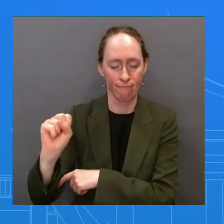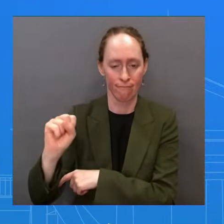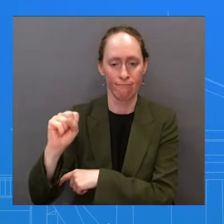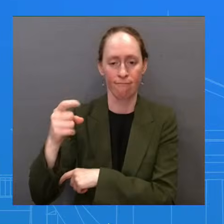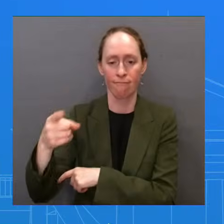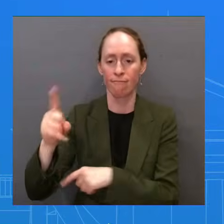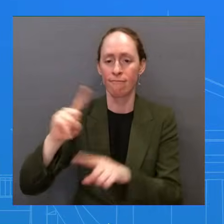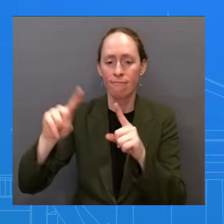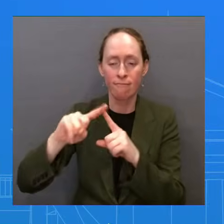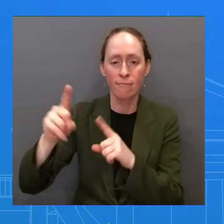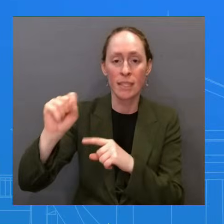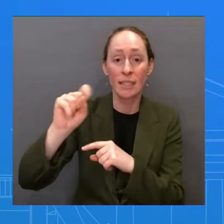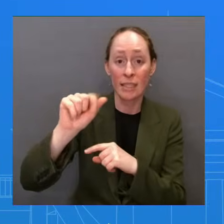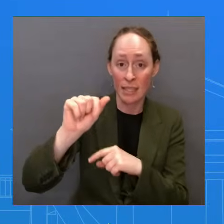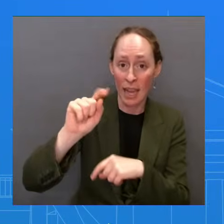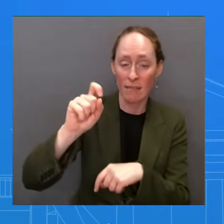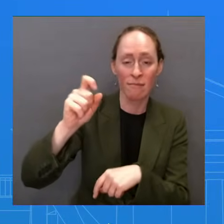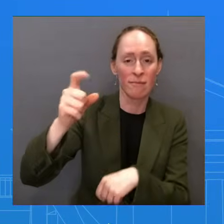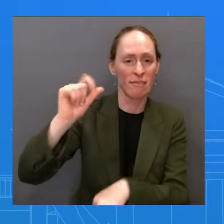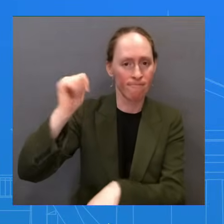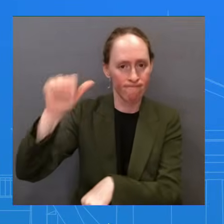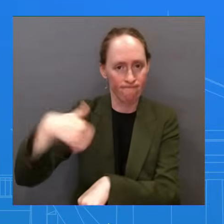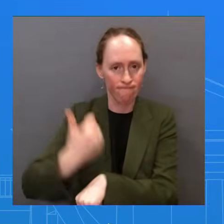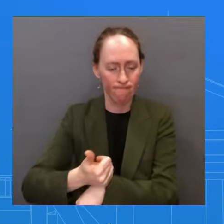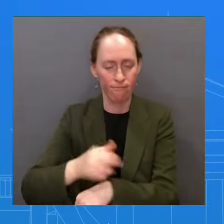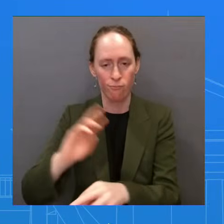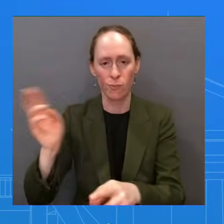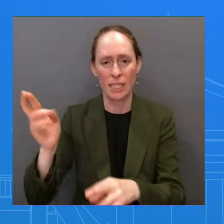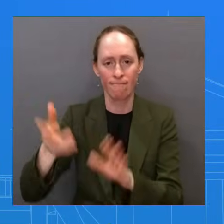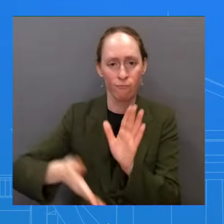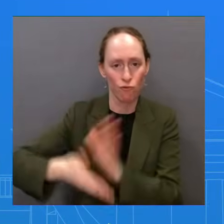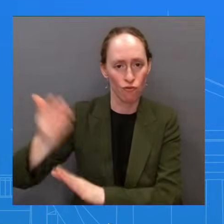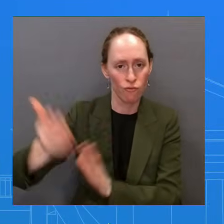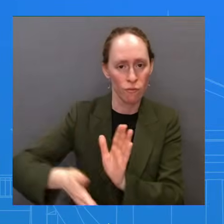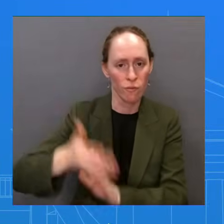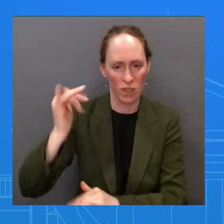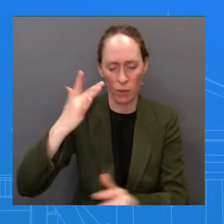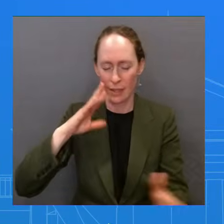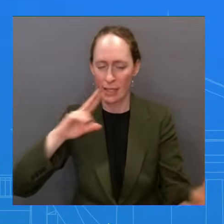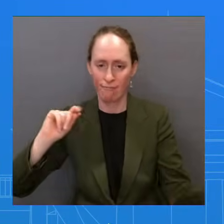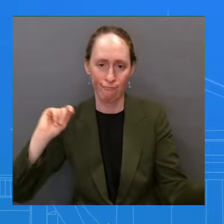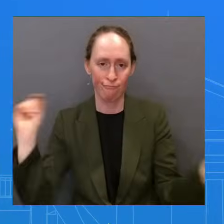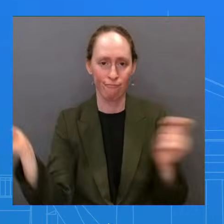to deal with the changes that are going to be ahead of us. And so that is what's important here, and that's what you've been seeing